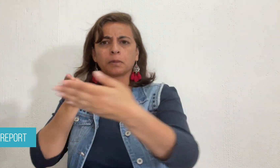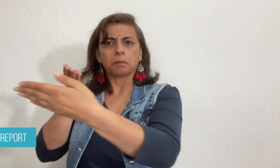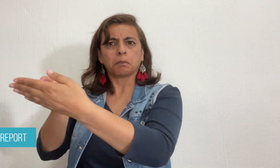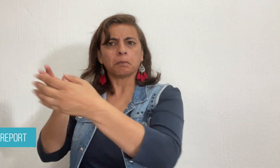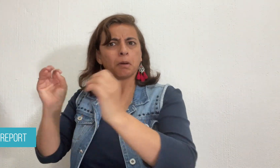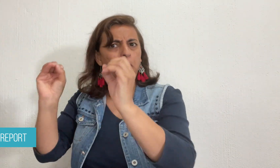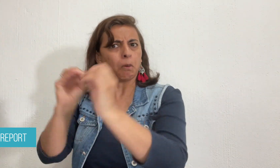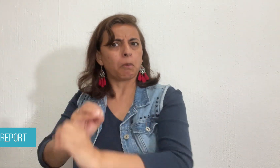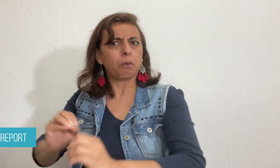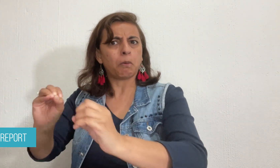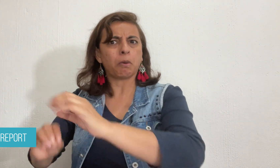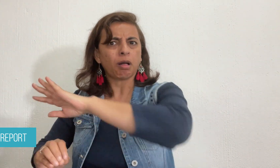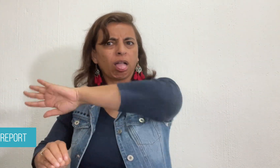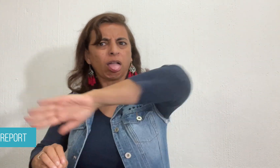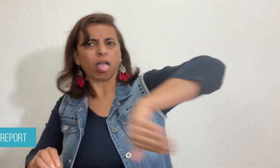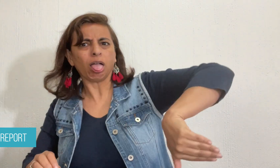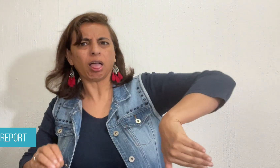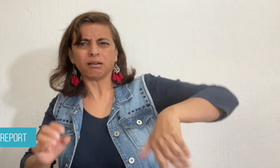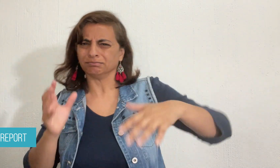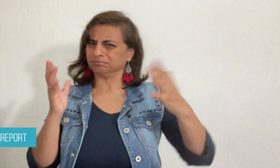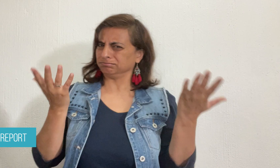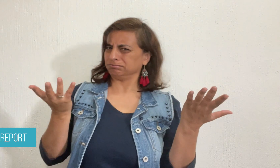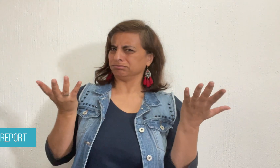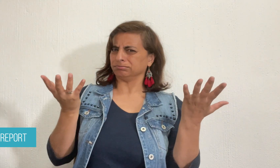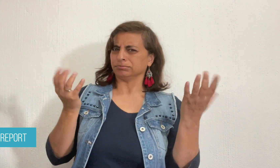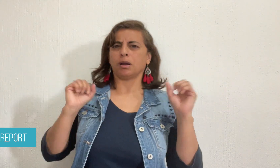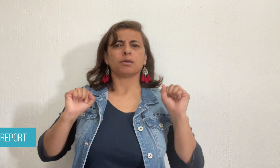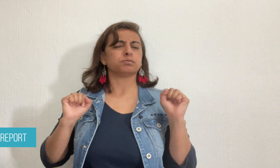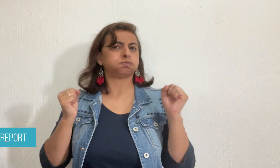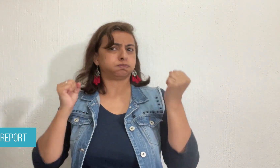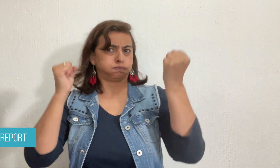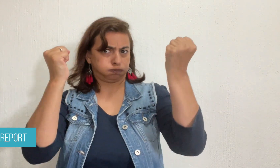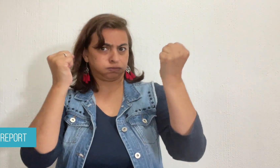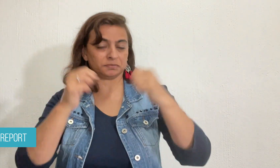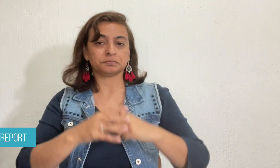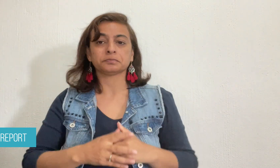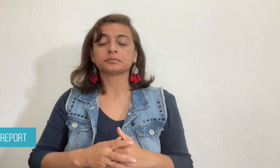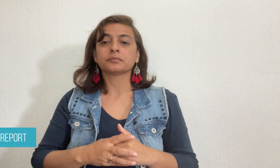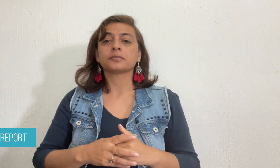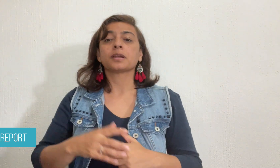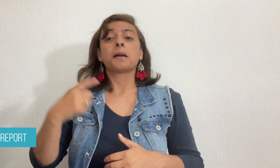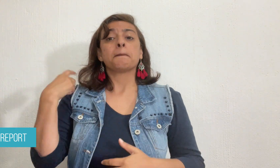for 2022/2023. The Minister of Finance and Economic Affairs